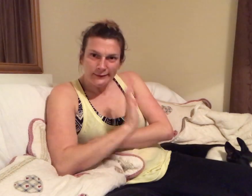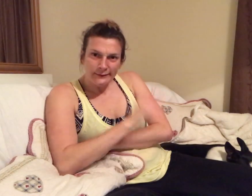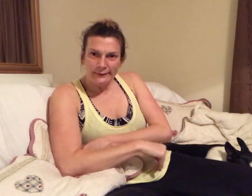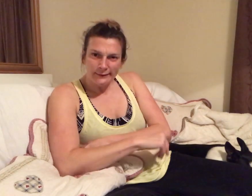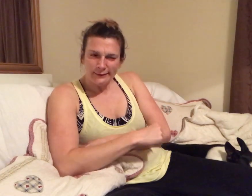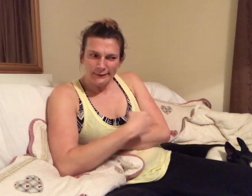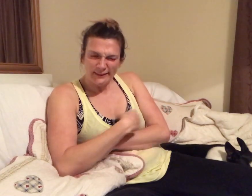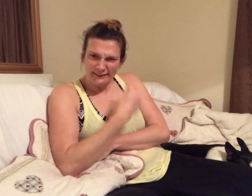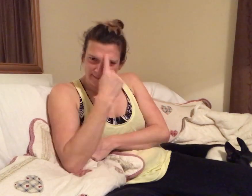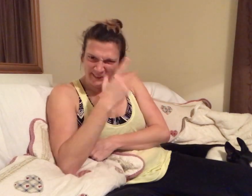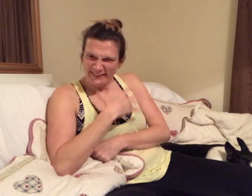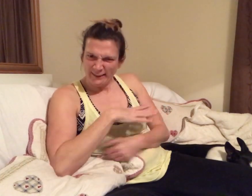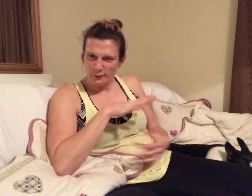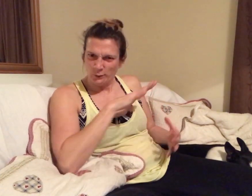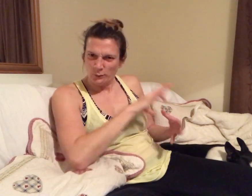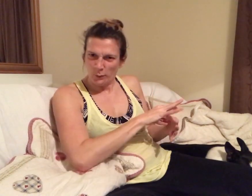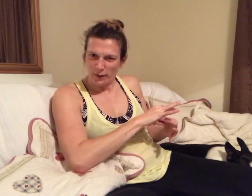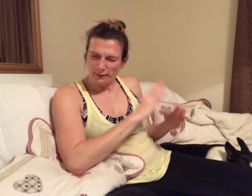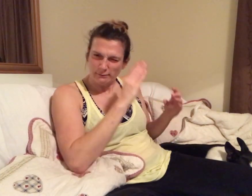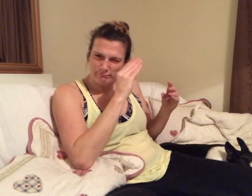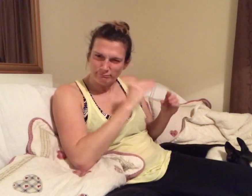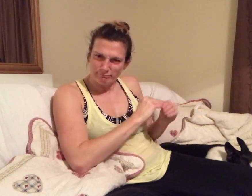Pfft. Methinks, I need to join him...and sleep.